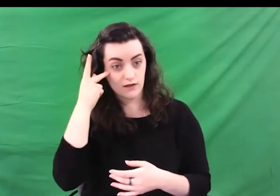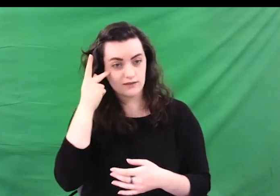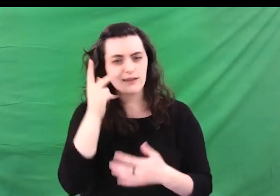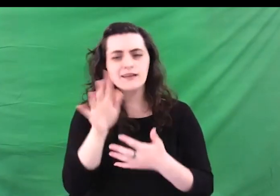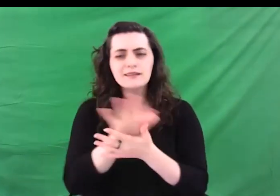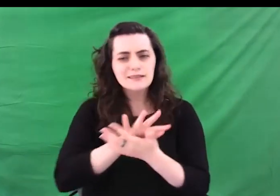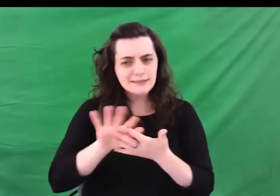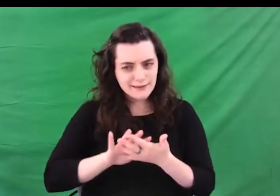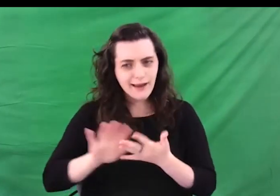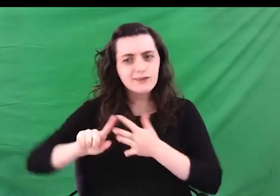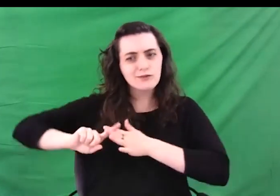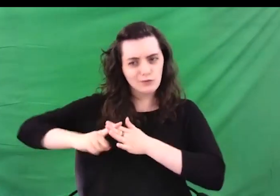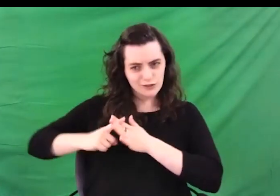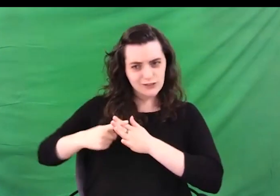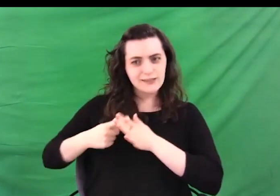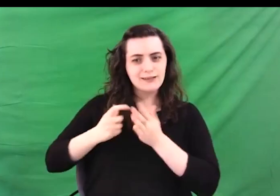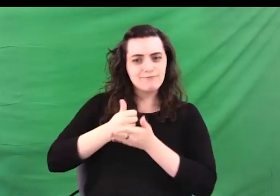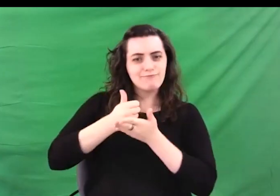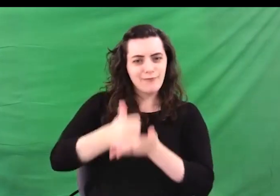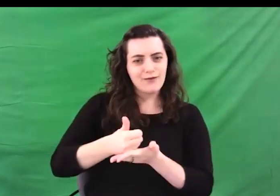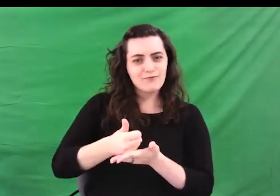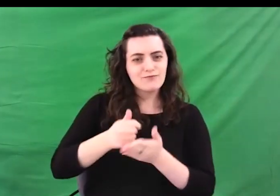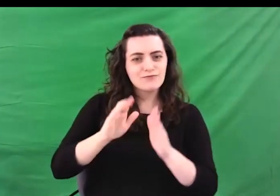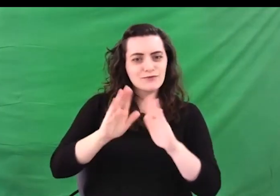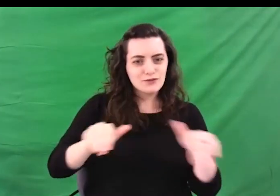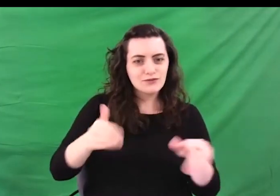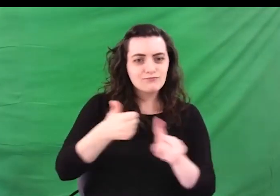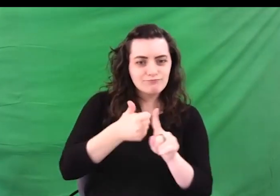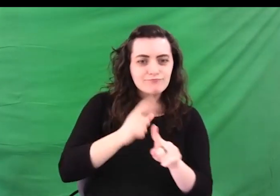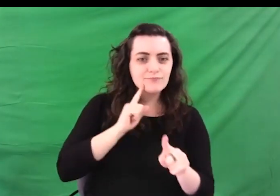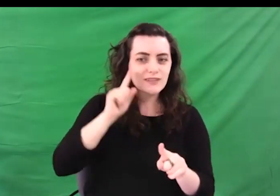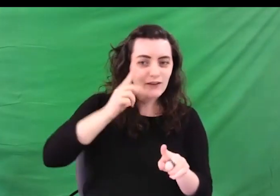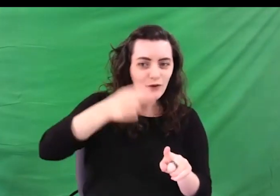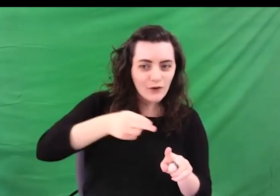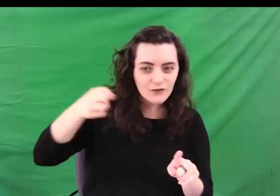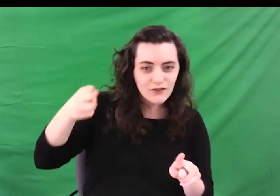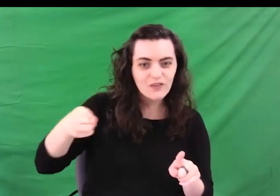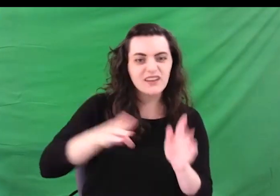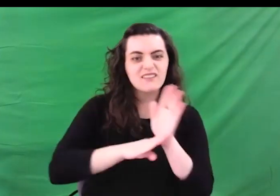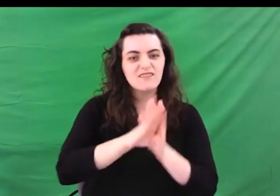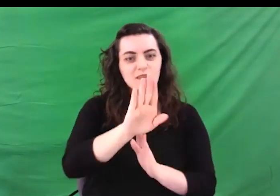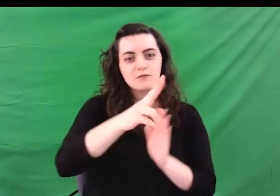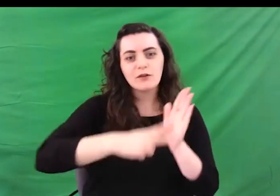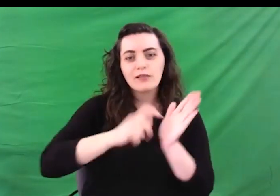were deaf and hard of hearing to develop literacy skills and articulation skills.